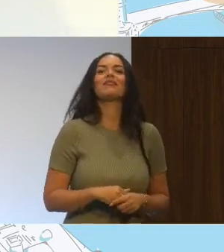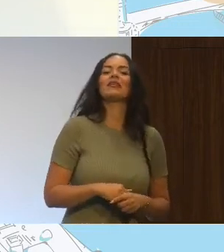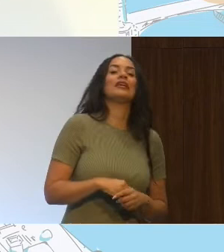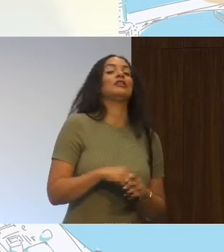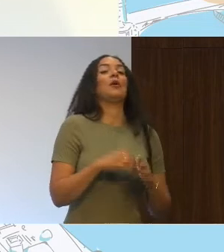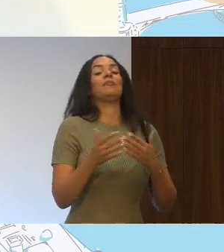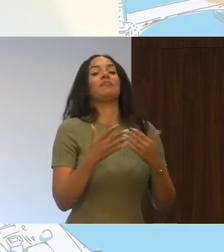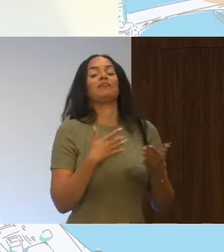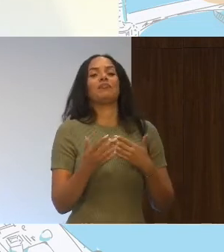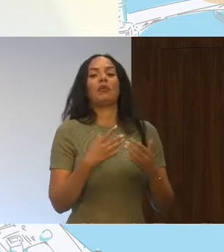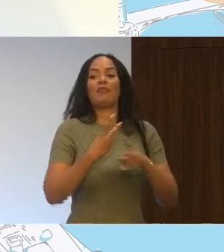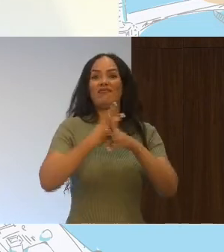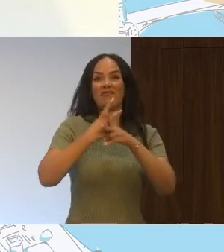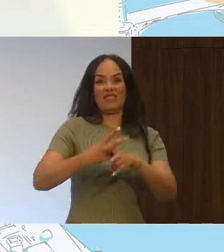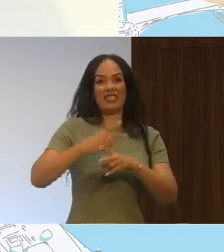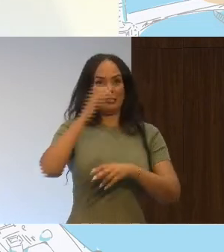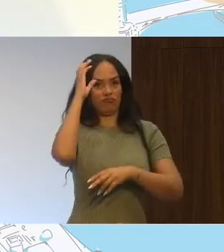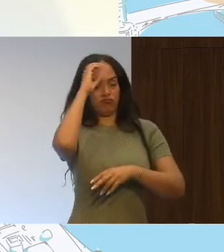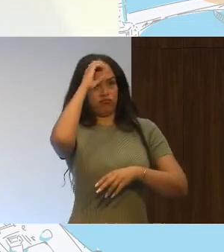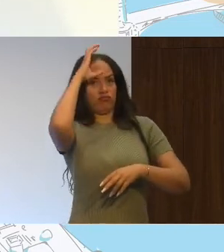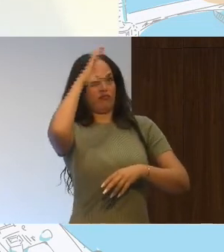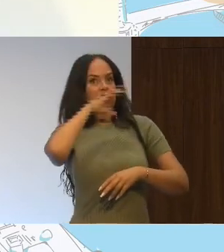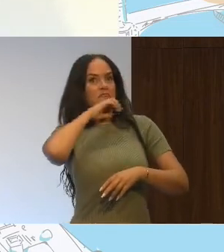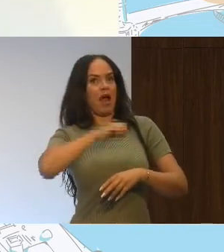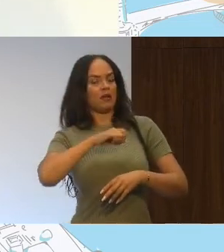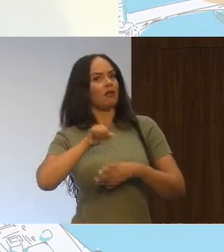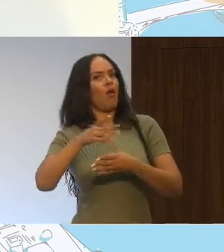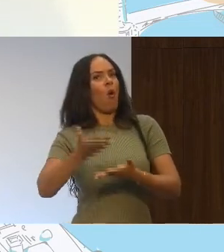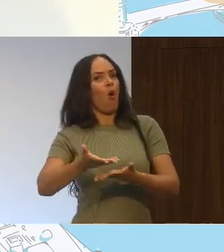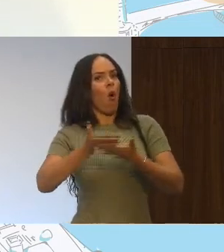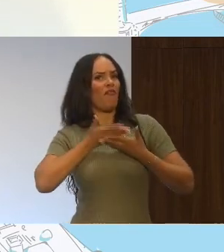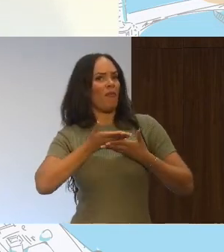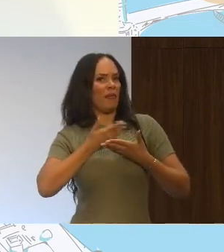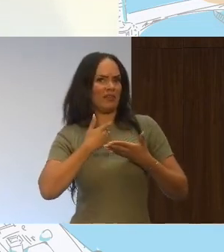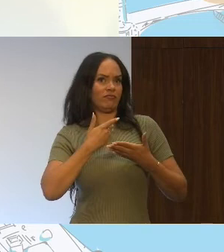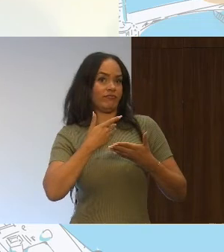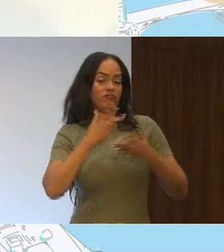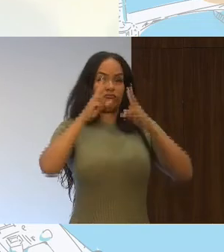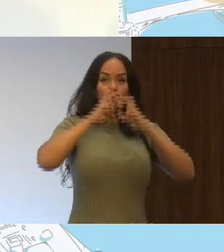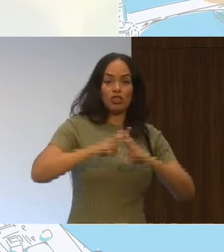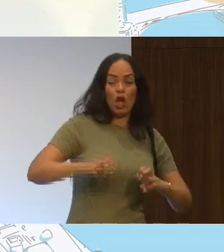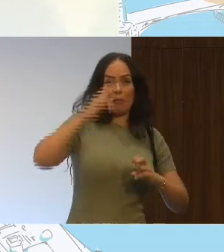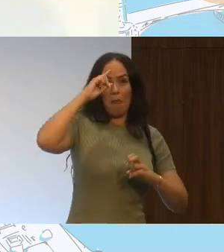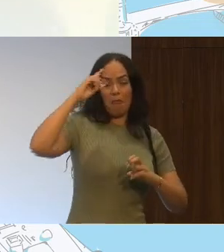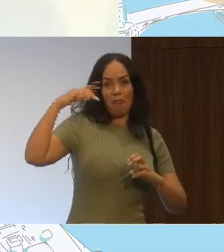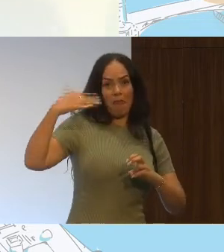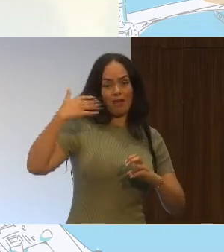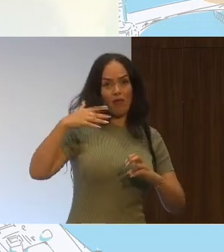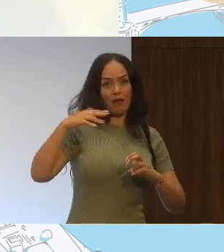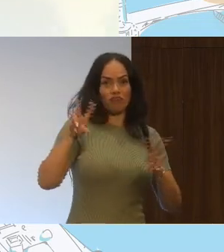and he offered me this work in to do this migraine, a related project. I thought, okay, fine, he's a nice guy, I'll do that.